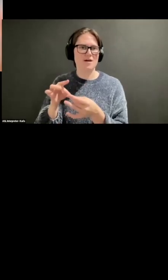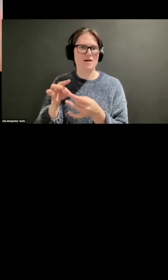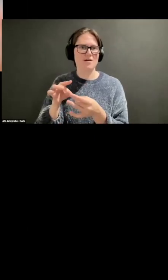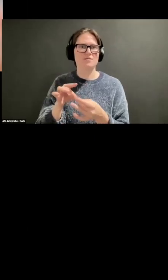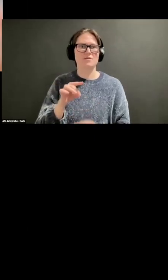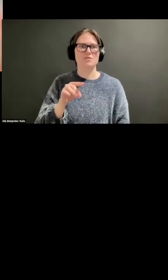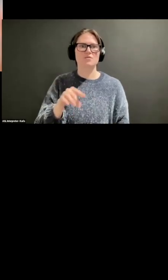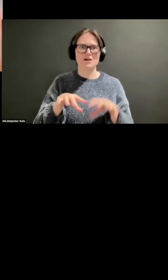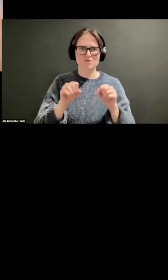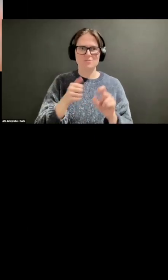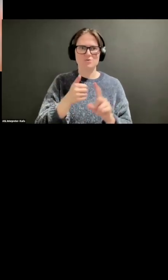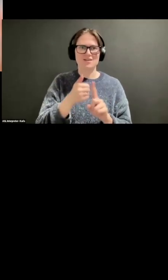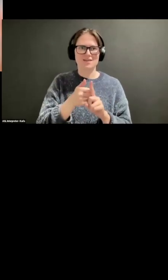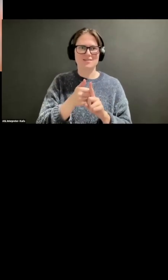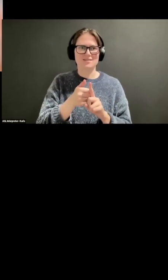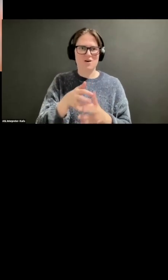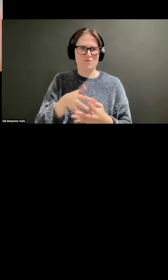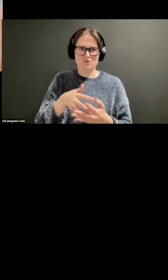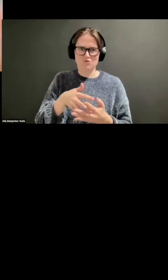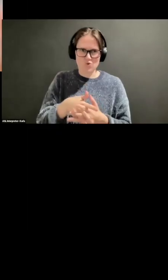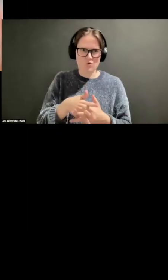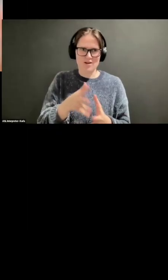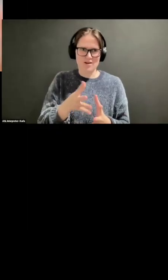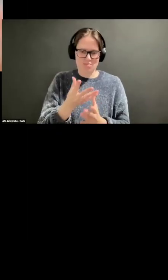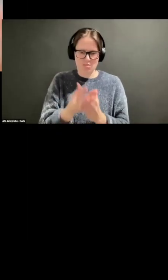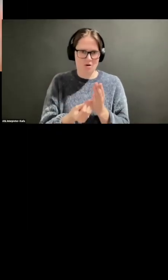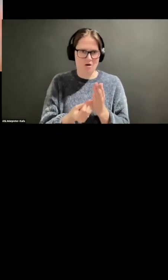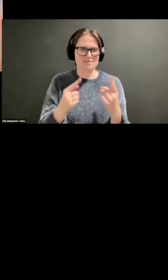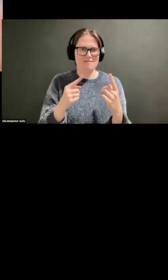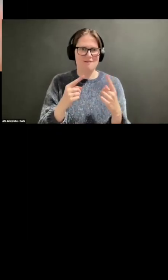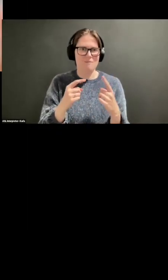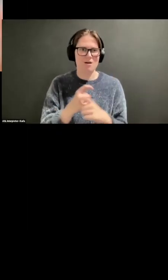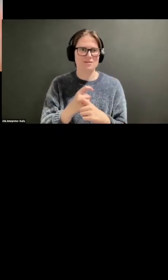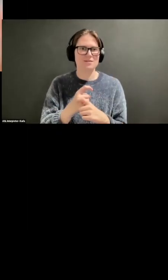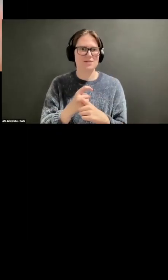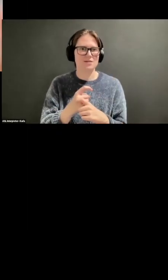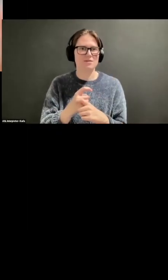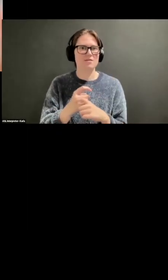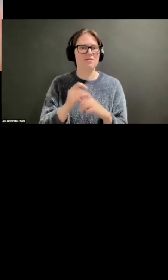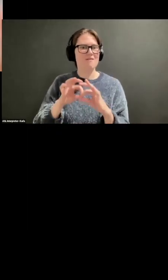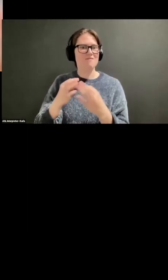And that loss and family separation, even for infants,